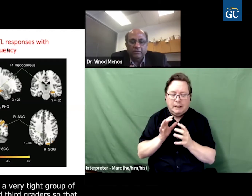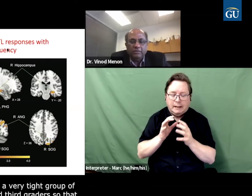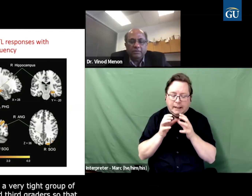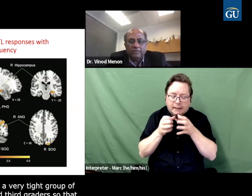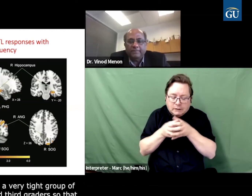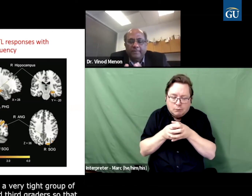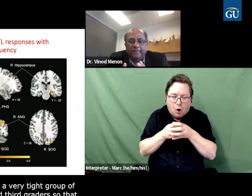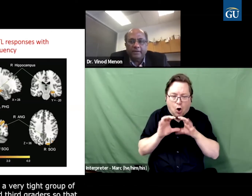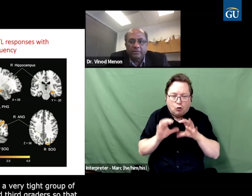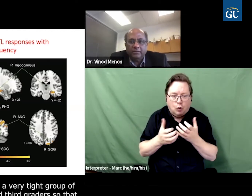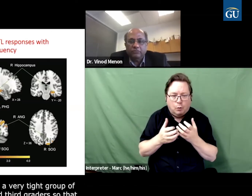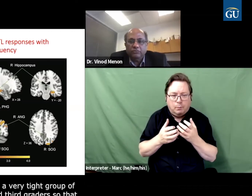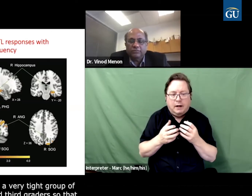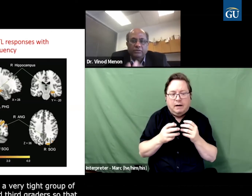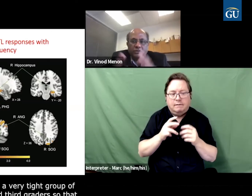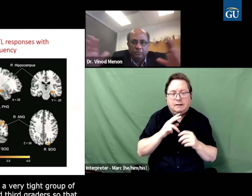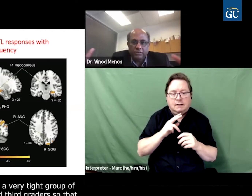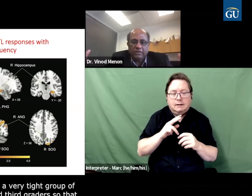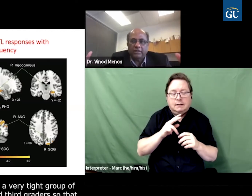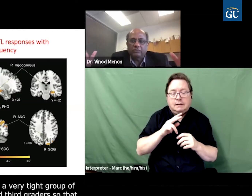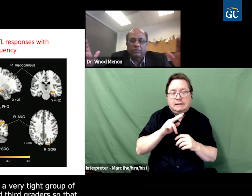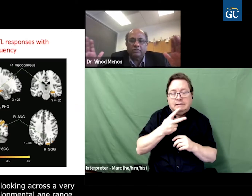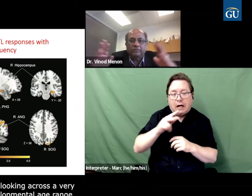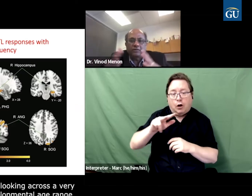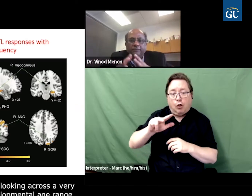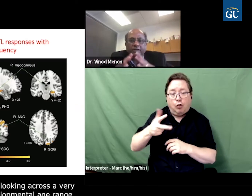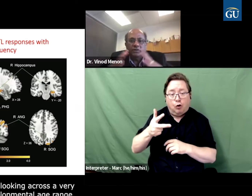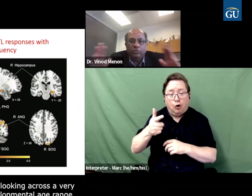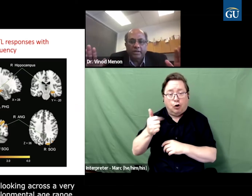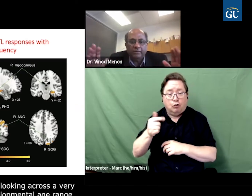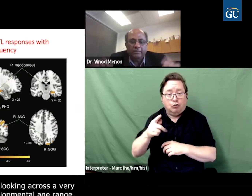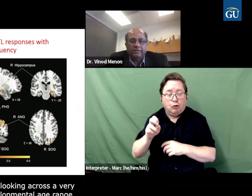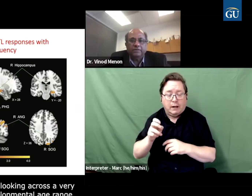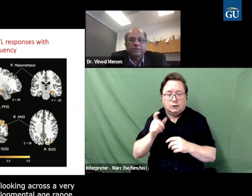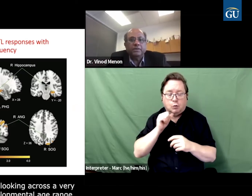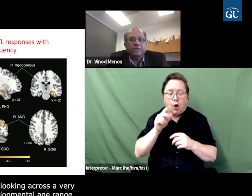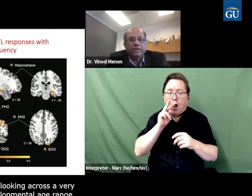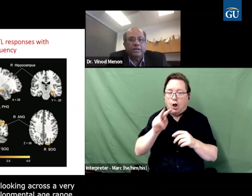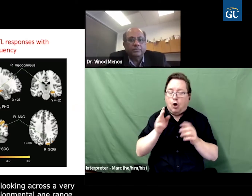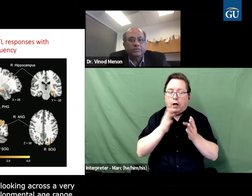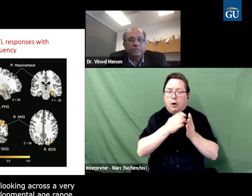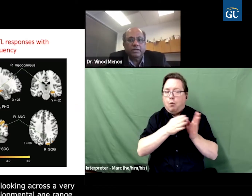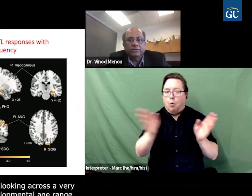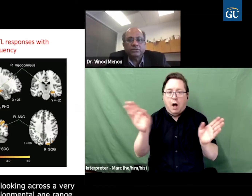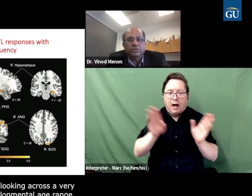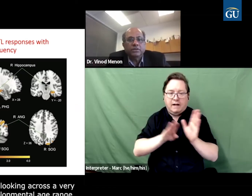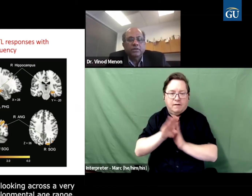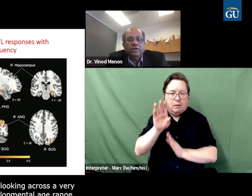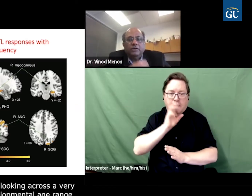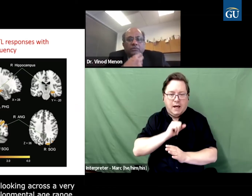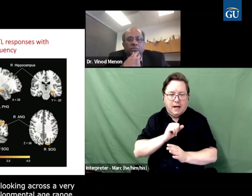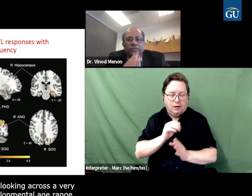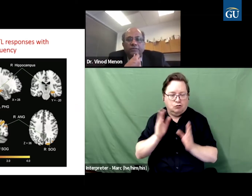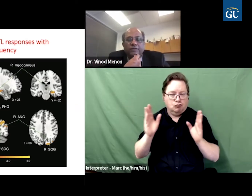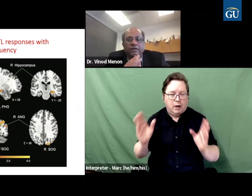graders um that so that we're not looking across